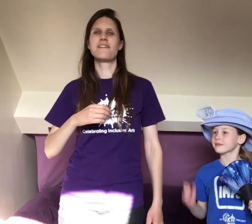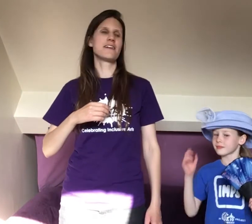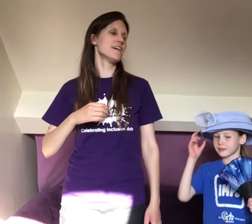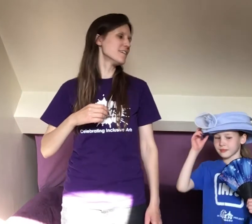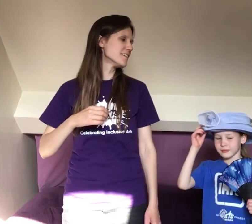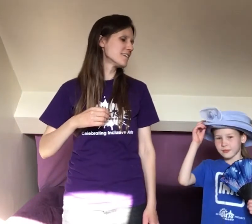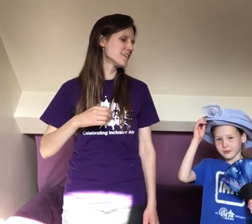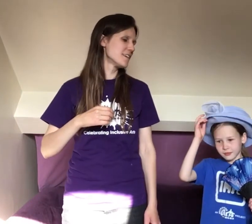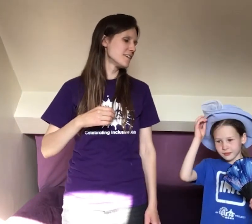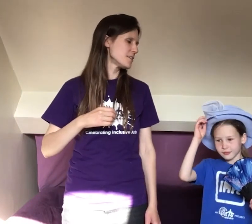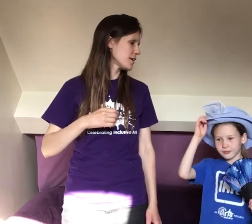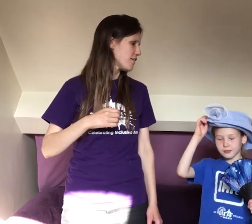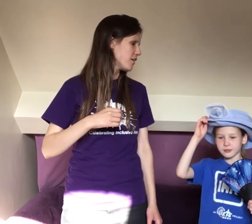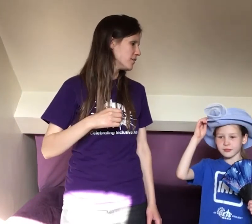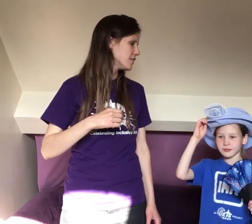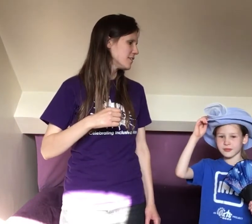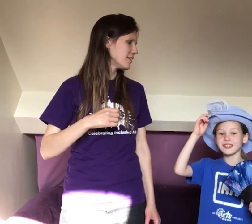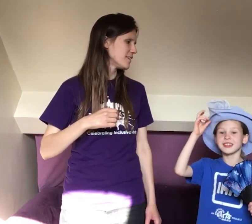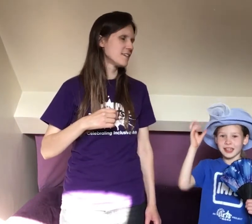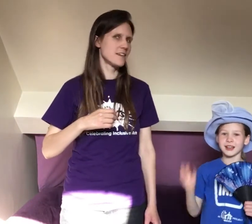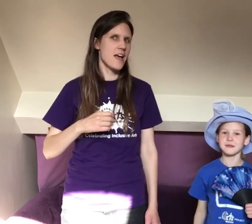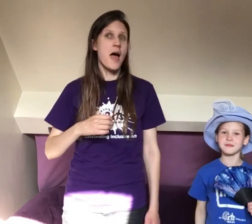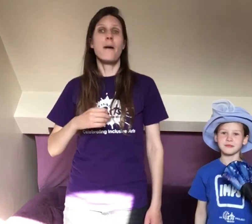There we go. Shall we carry on? Yeah.